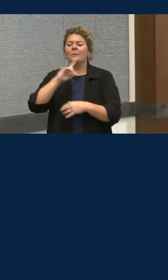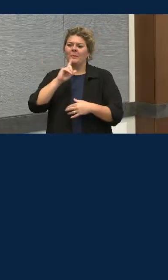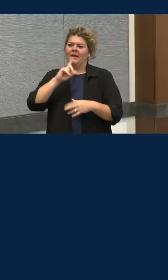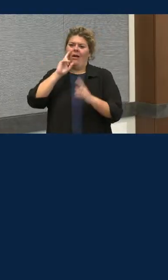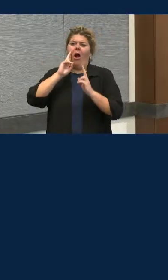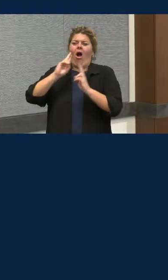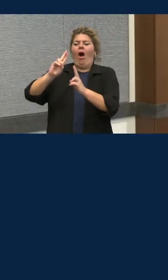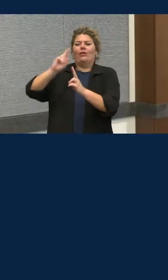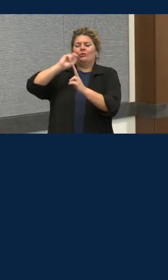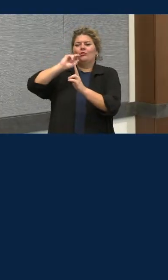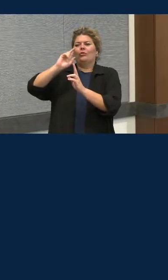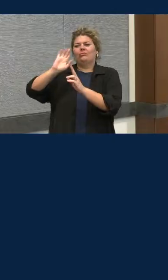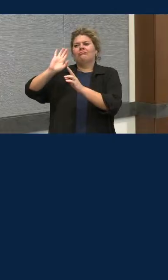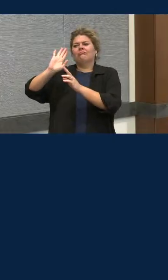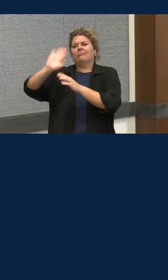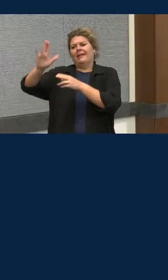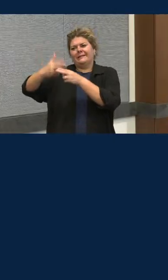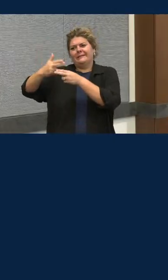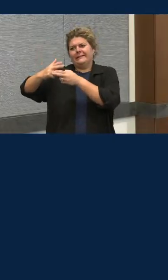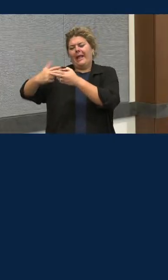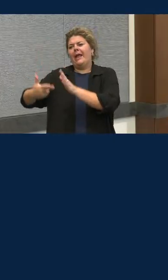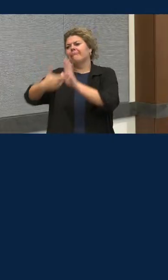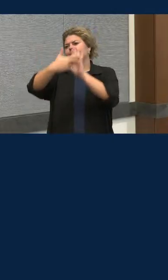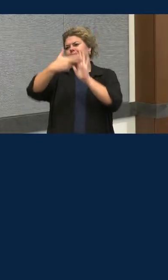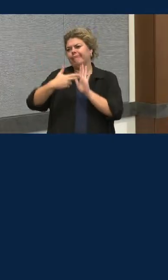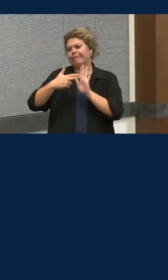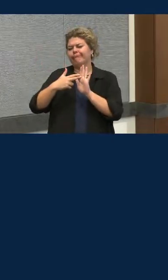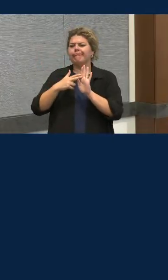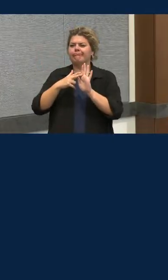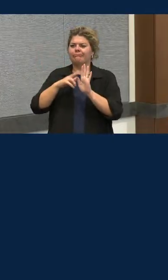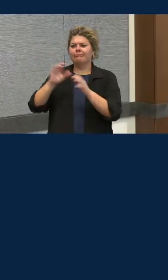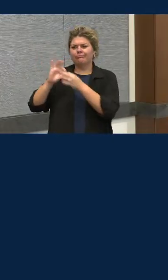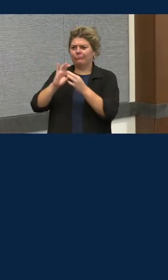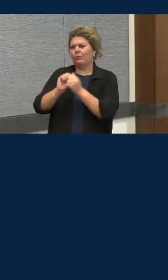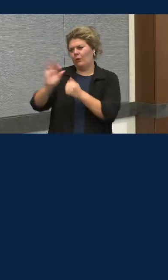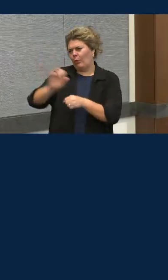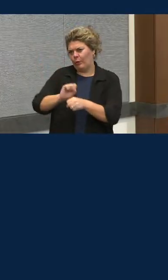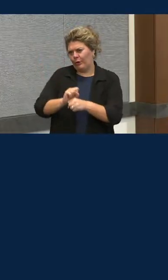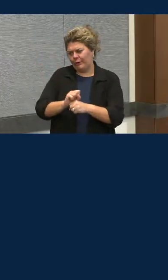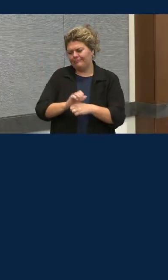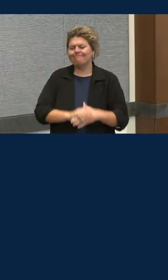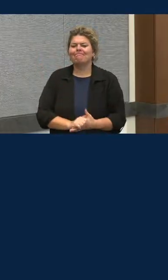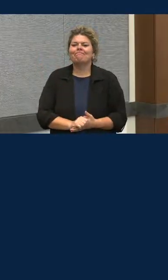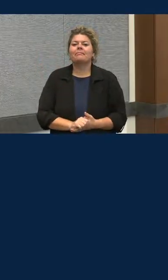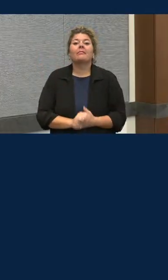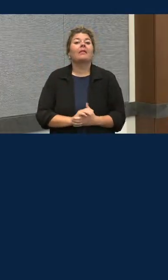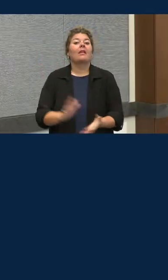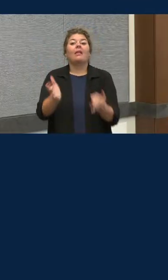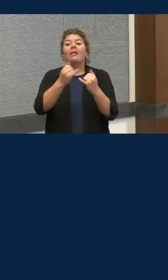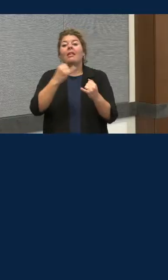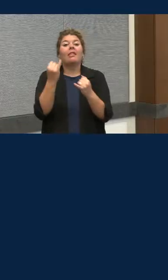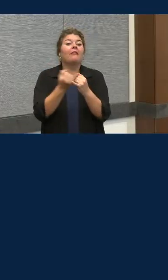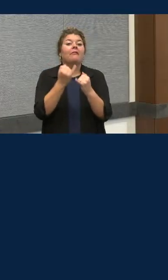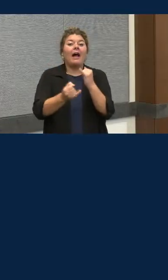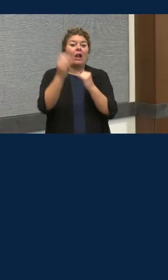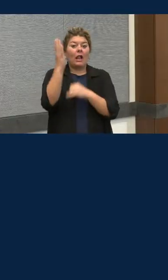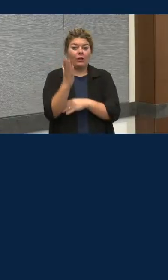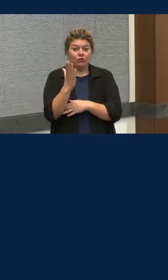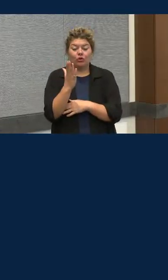honored to be associated with you and your work. Okay,